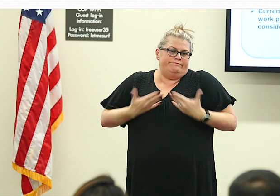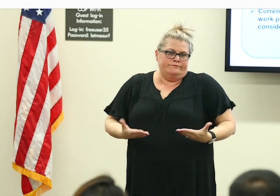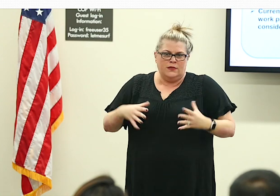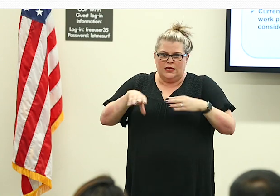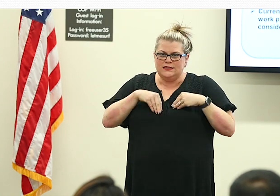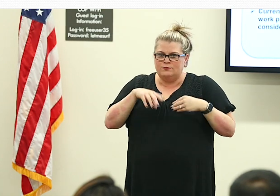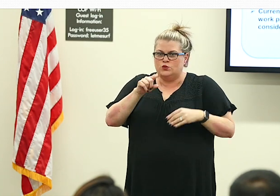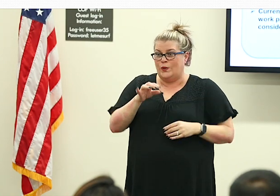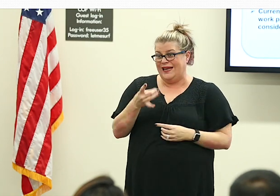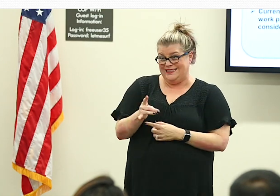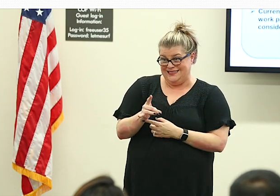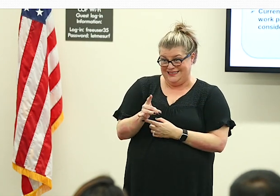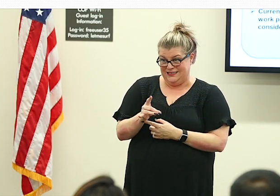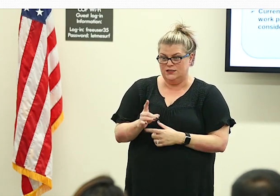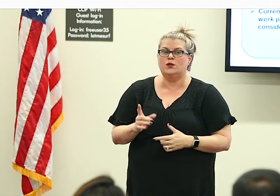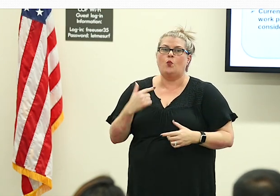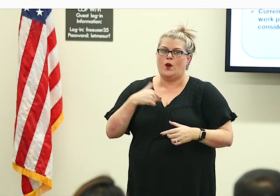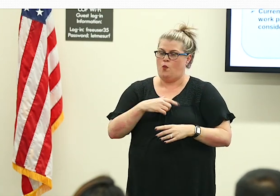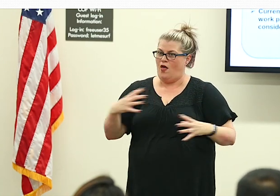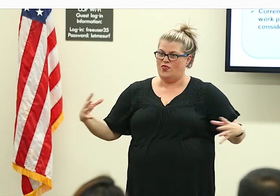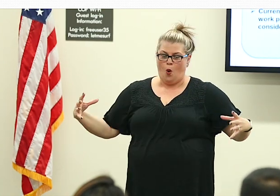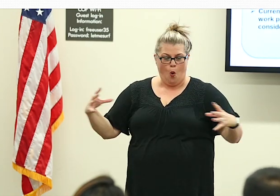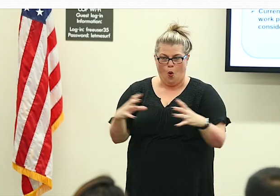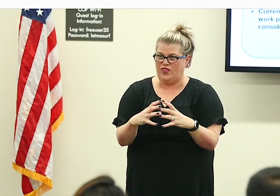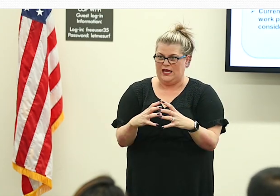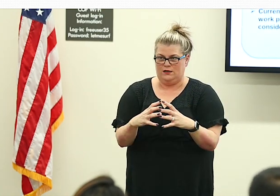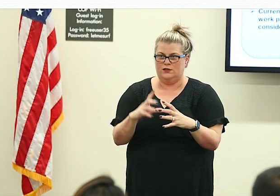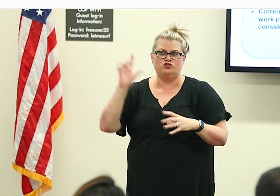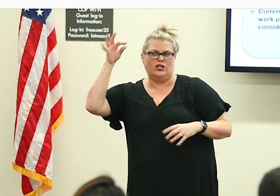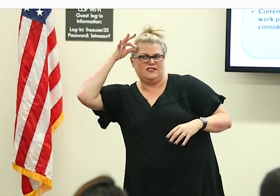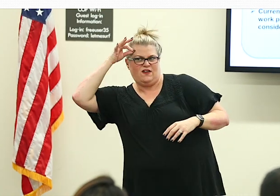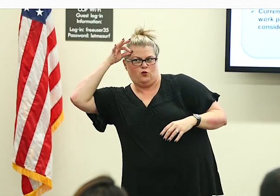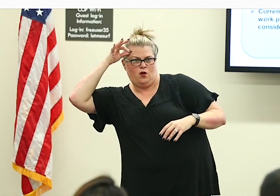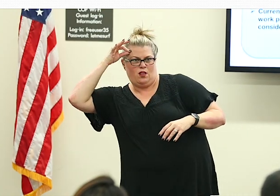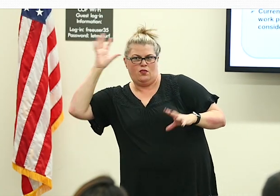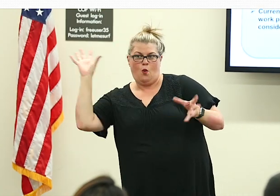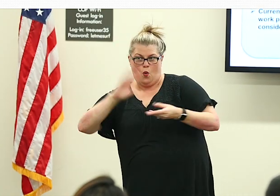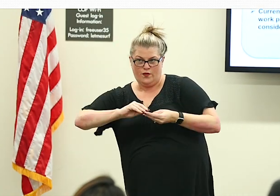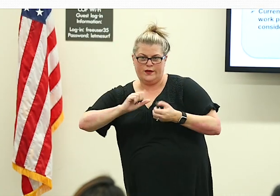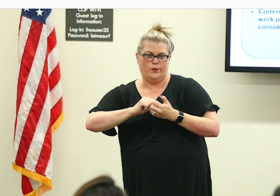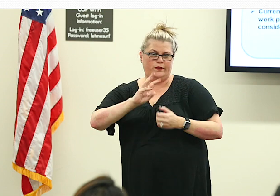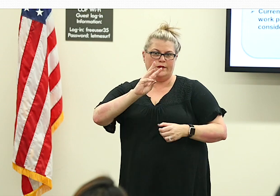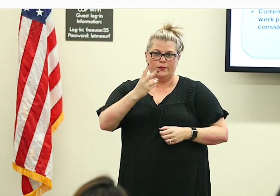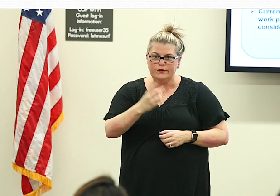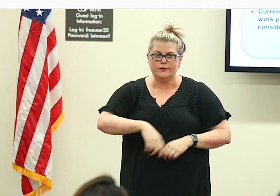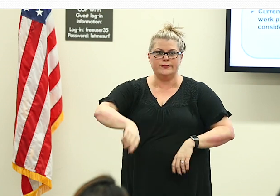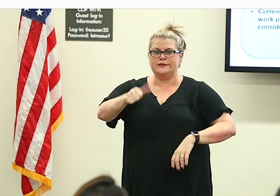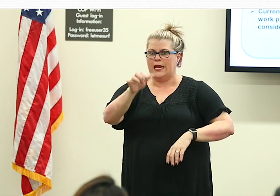We want the whole tax return, just federal, with your W-2s and 1099s.